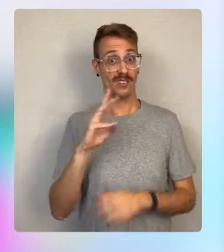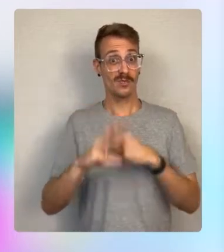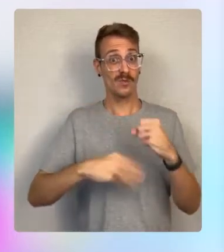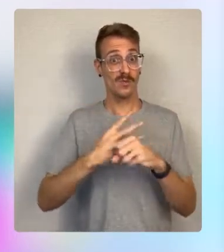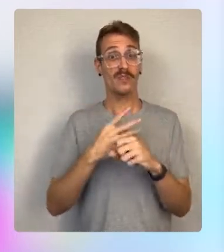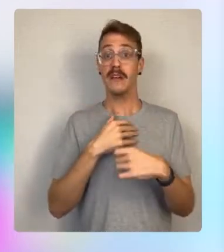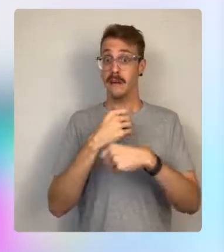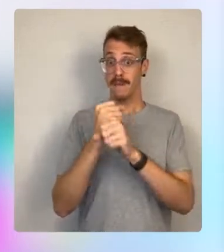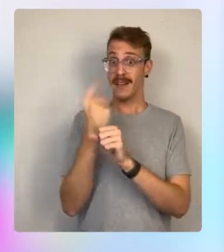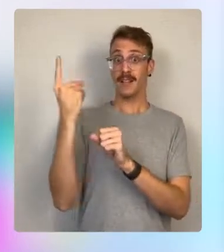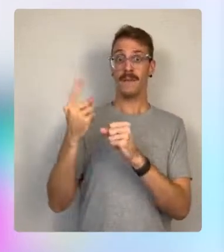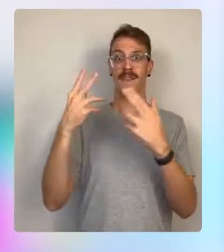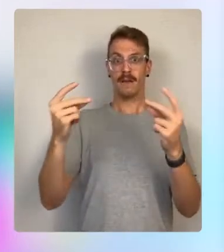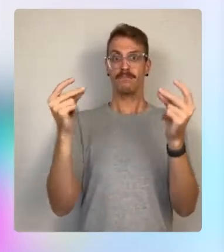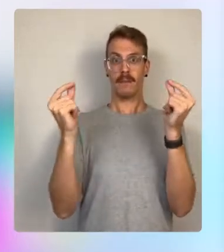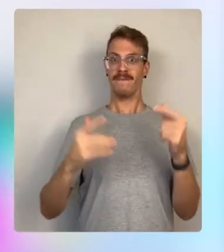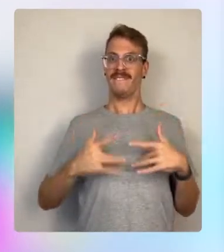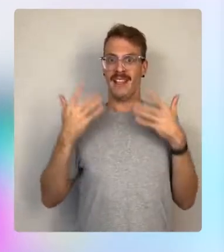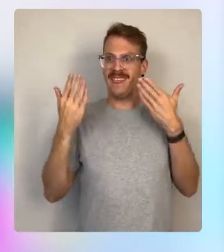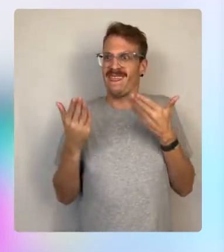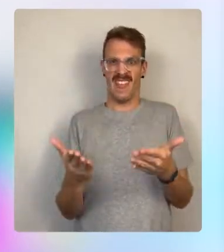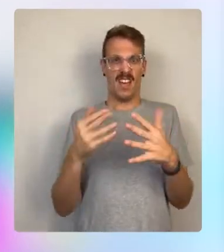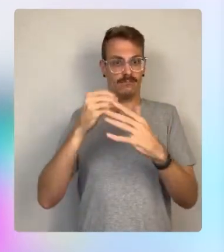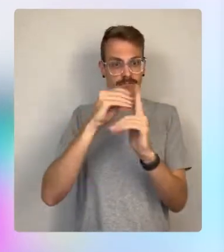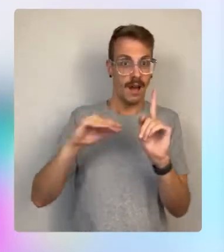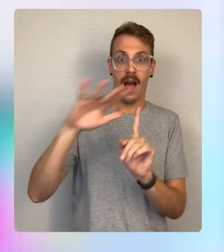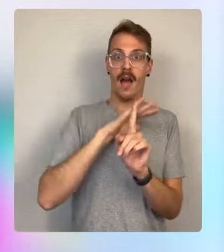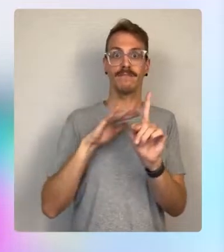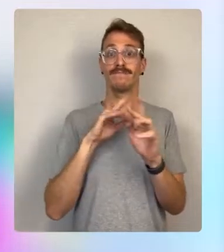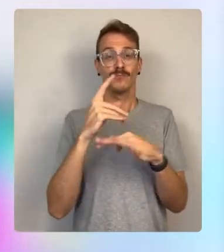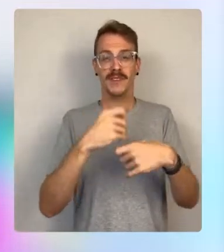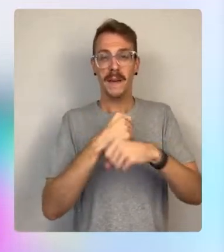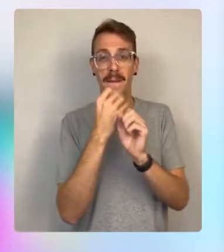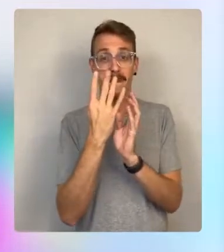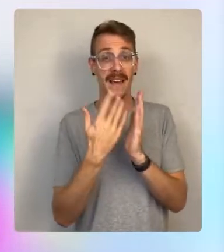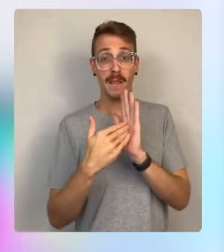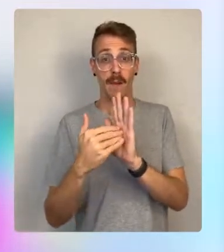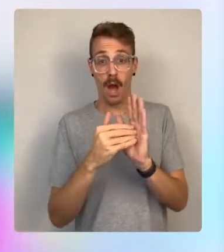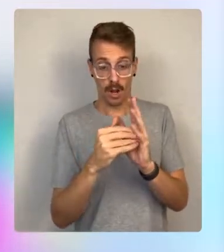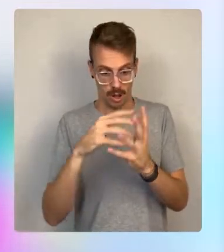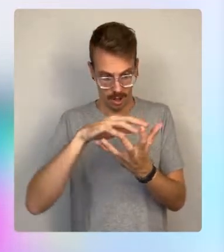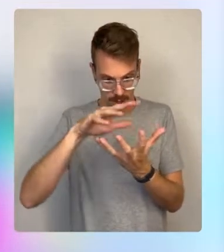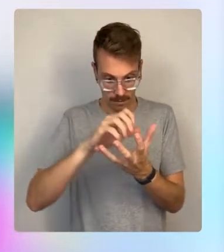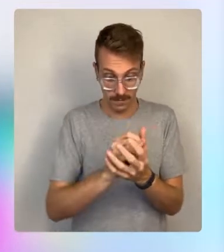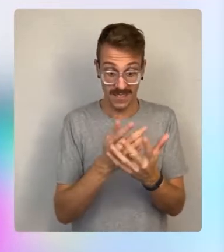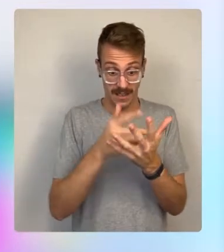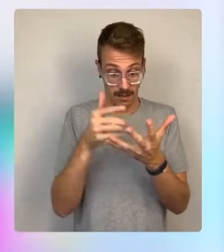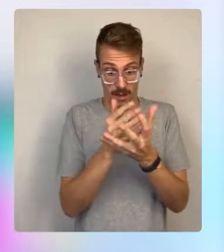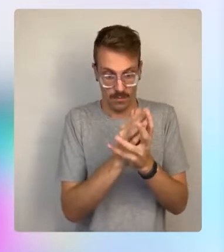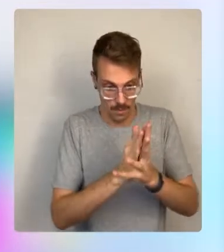and then immediately feel like you're there. So you can make a model in your hands and blow it up to the size of a skyscraper